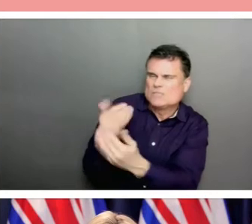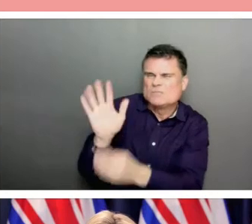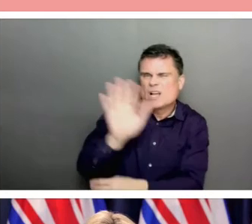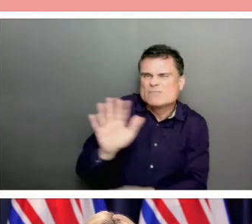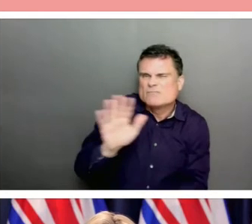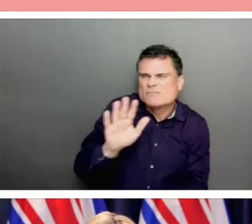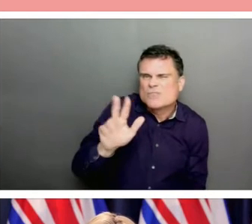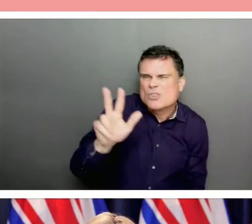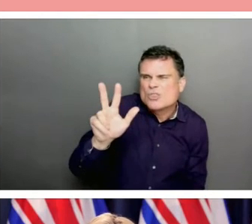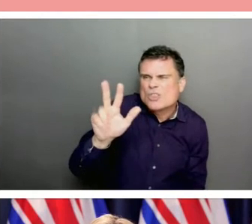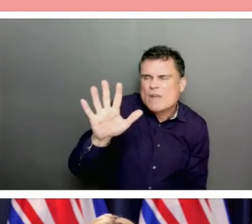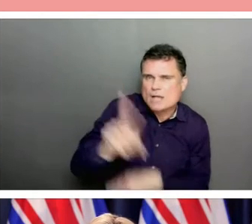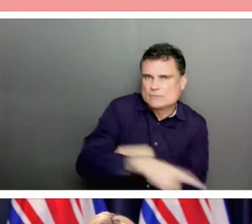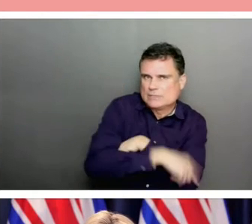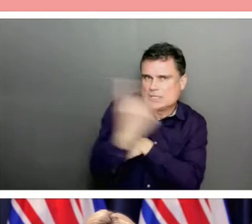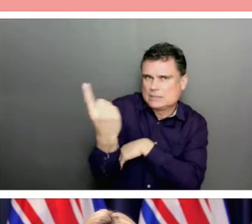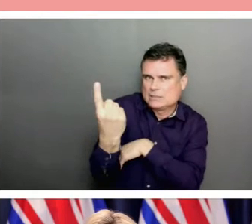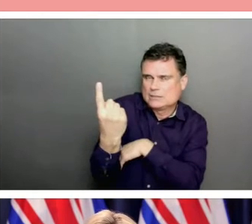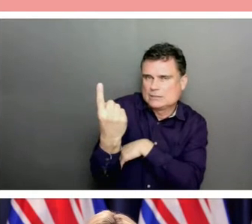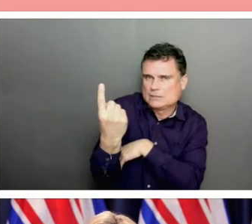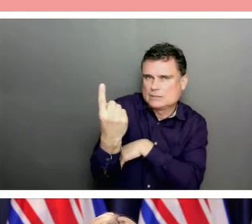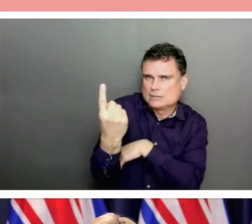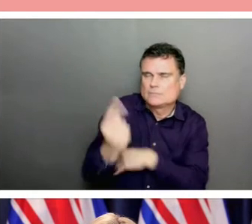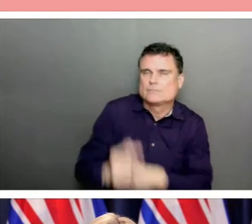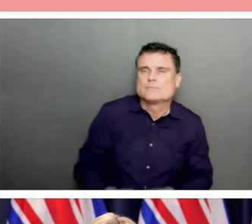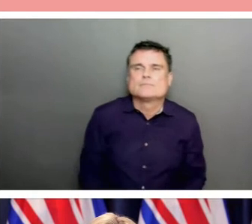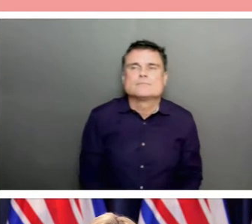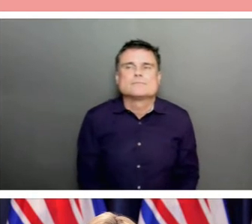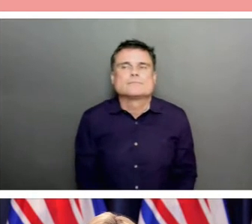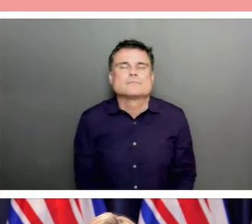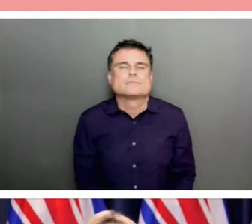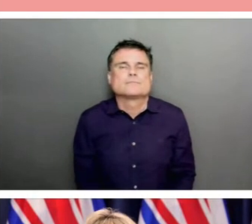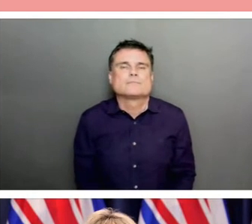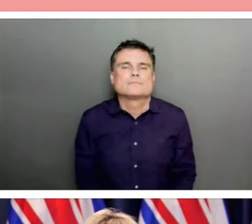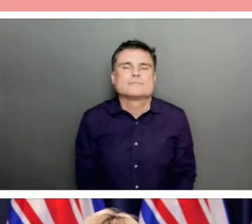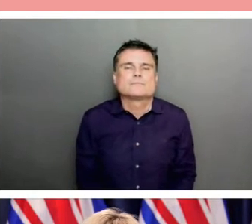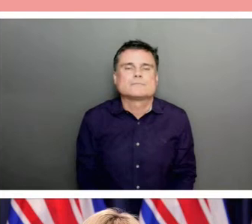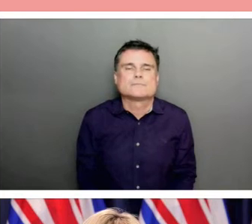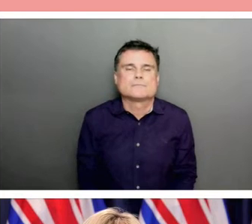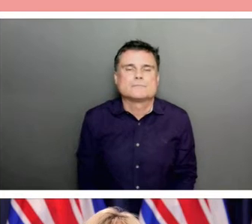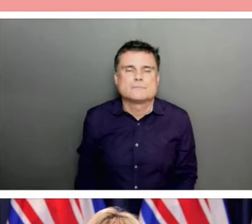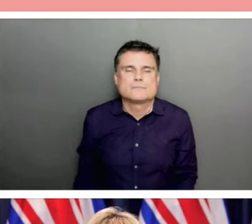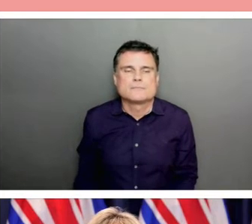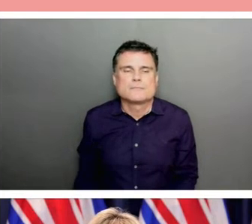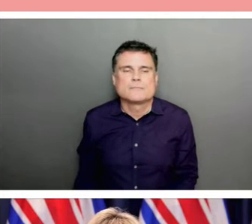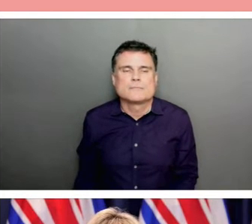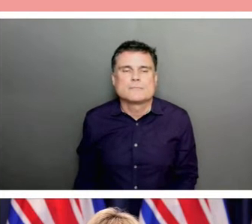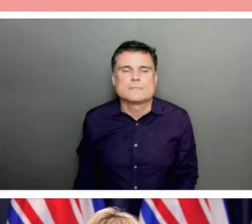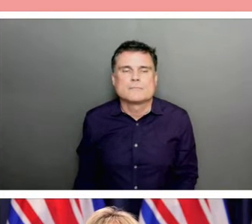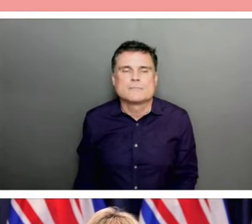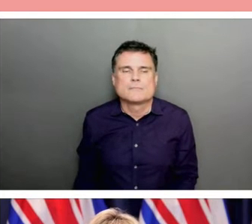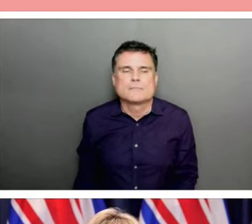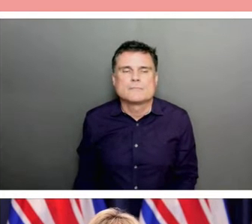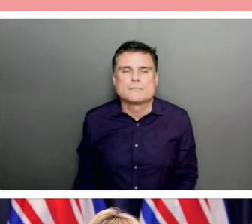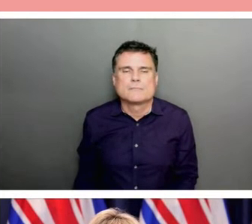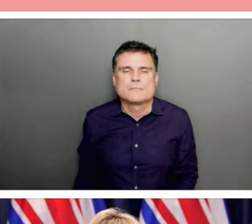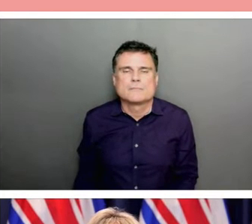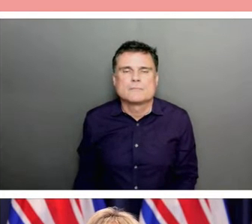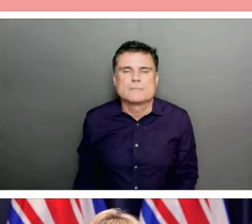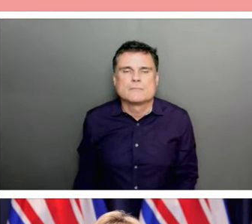With the strategy that we have adopted, that will allow us to provide about 549,000 people with their first dose, with the protection